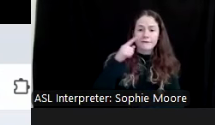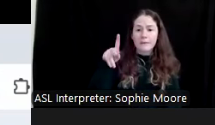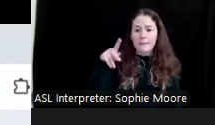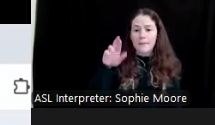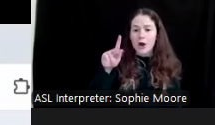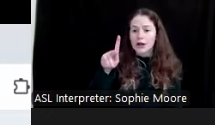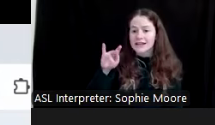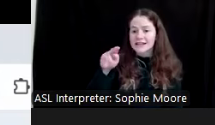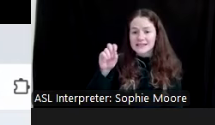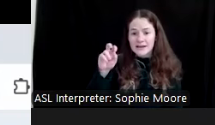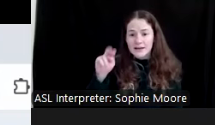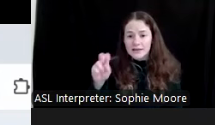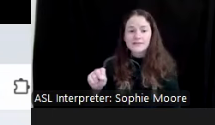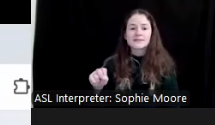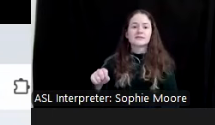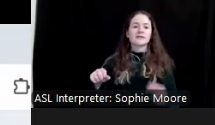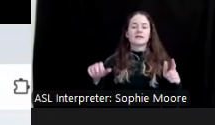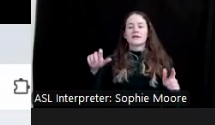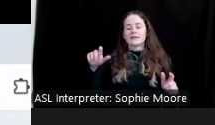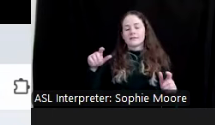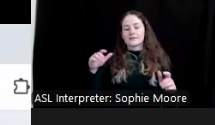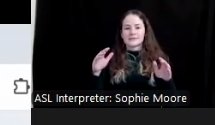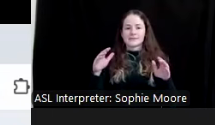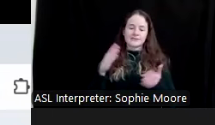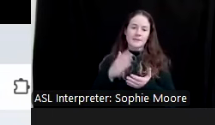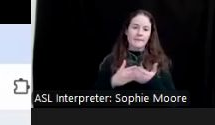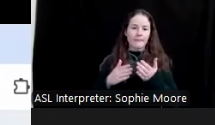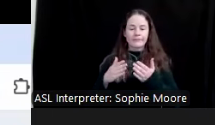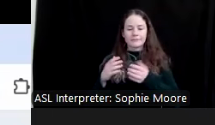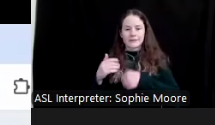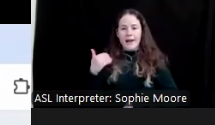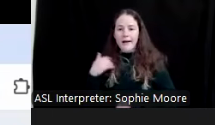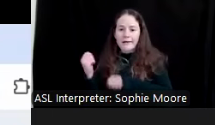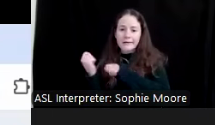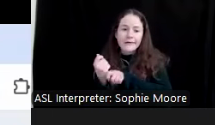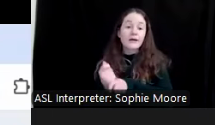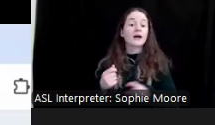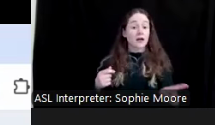know so much more. I also want to highlight though in Cincinnati Bridge adaptive is a really great opportunity